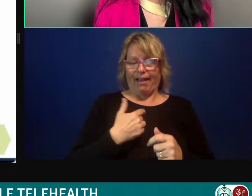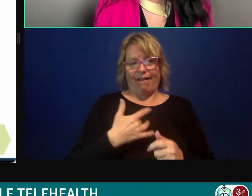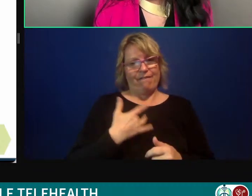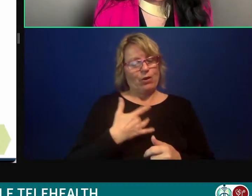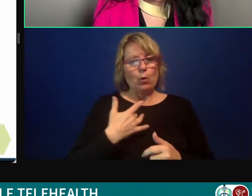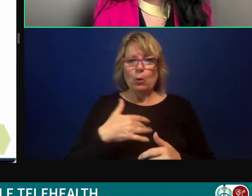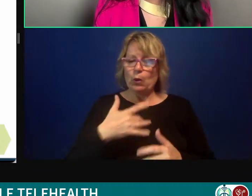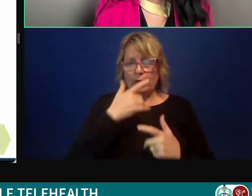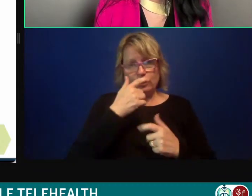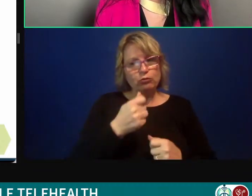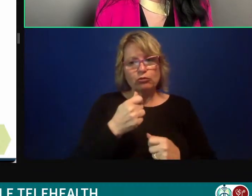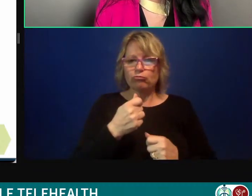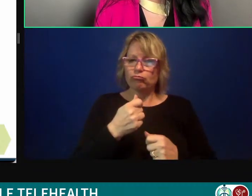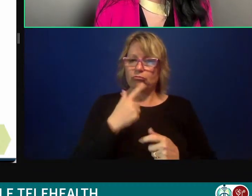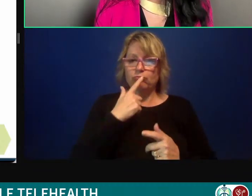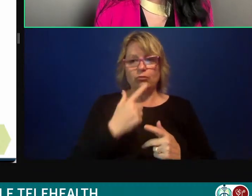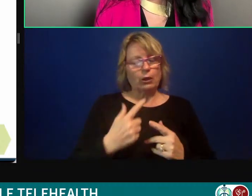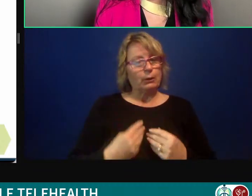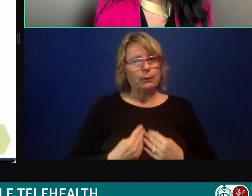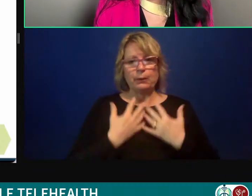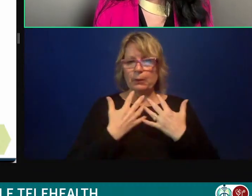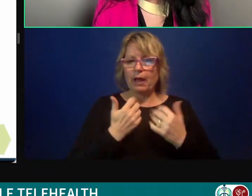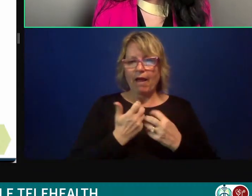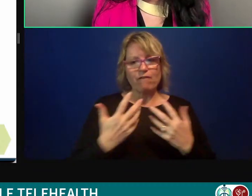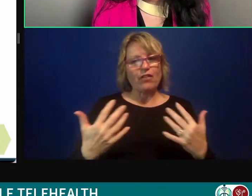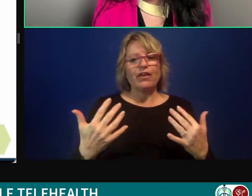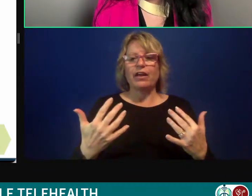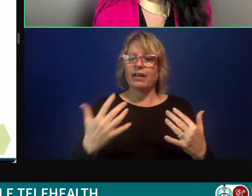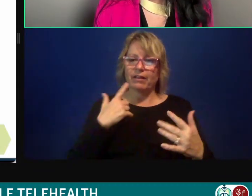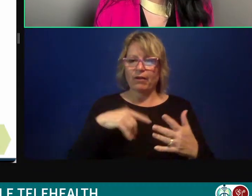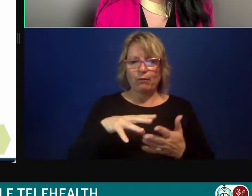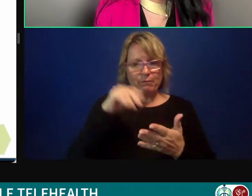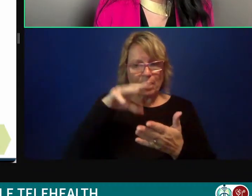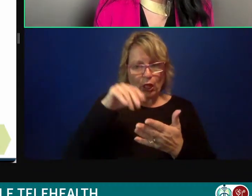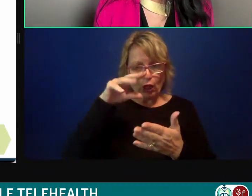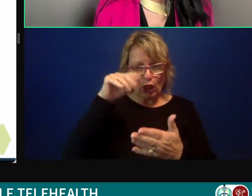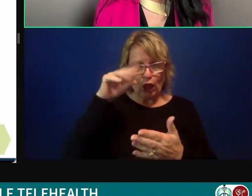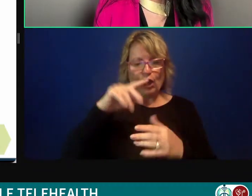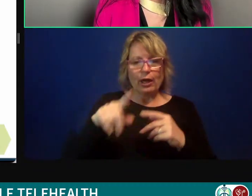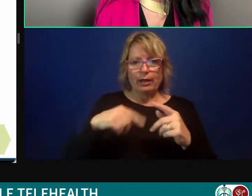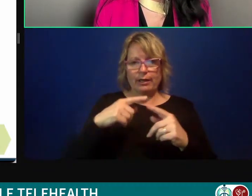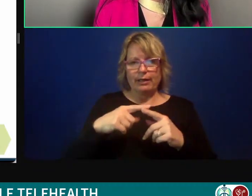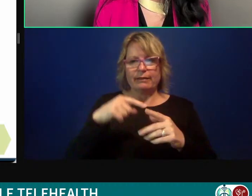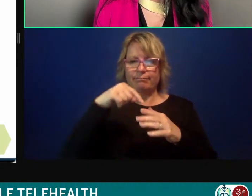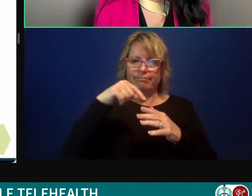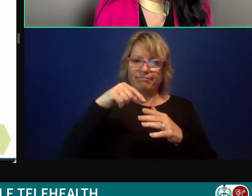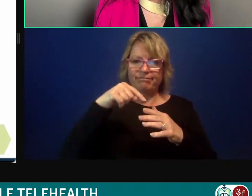I've been very moved by everything that we've been learning about the deep needs of persons